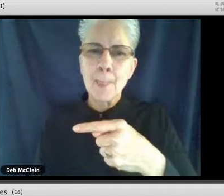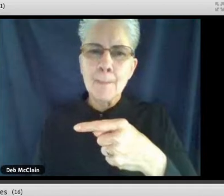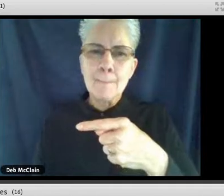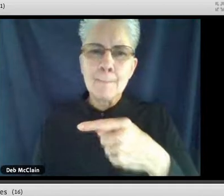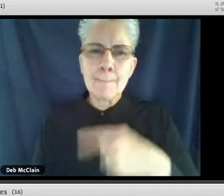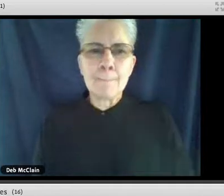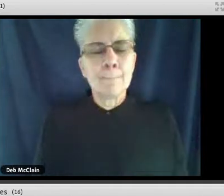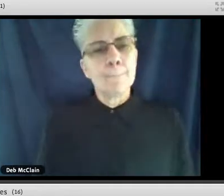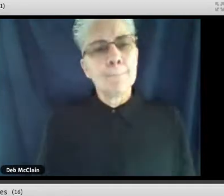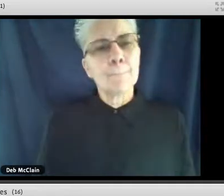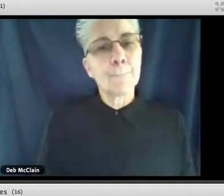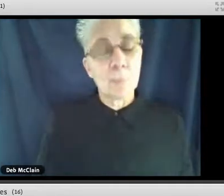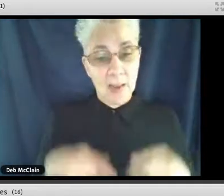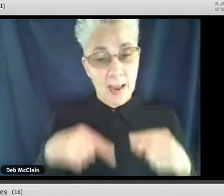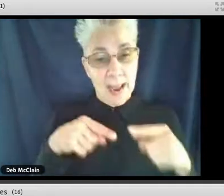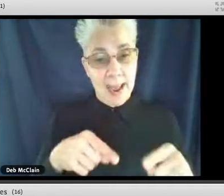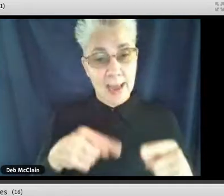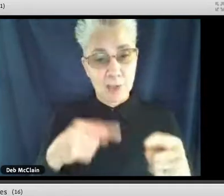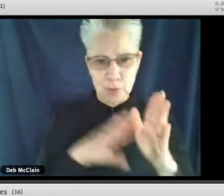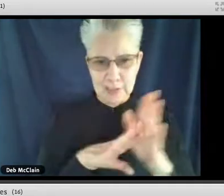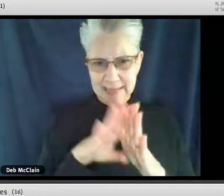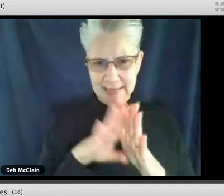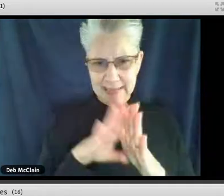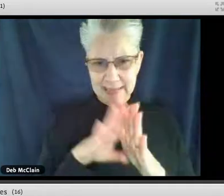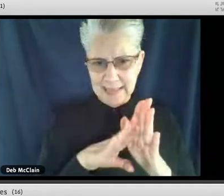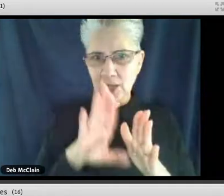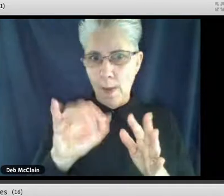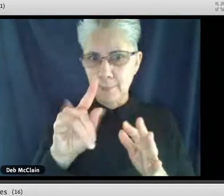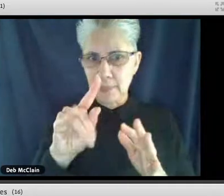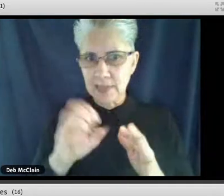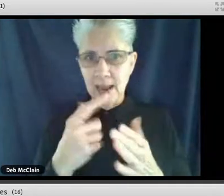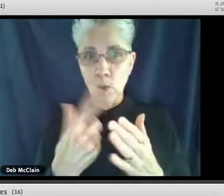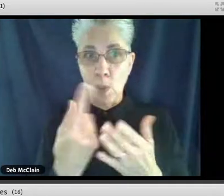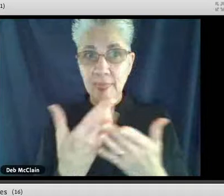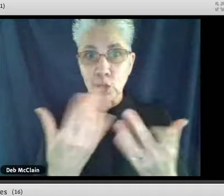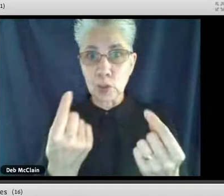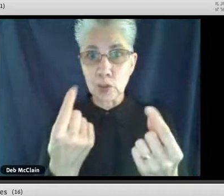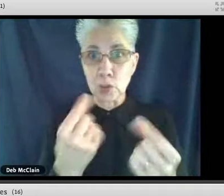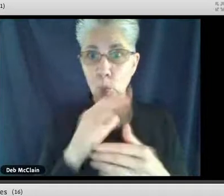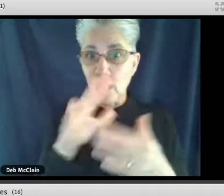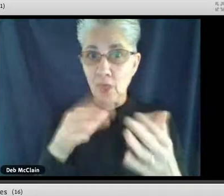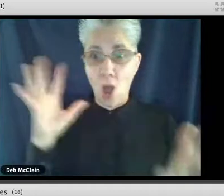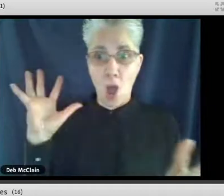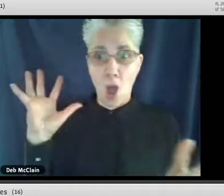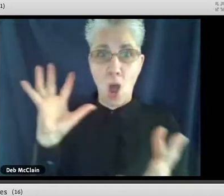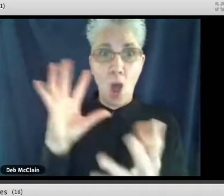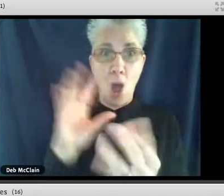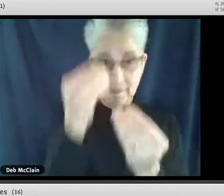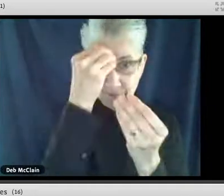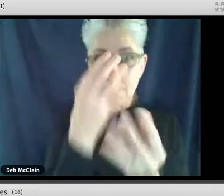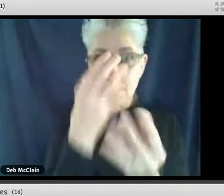So as you're designing, one of the things you can do with all of this information you collected is create a persona.